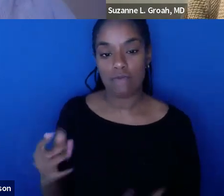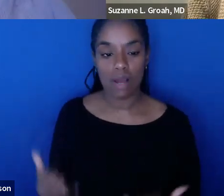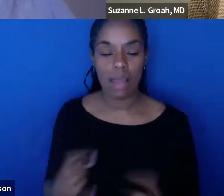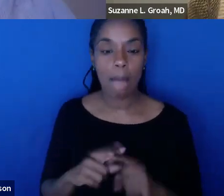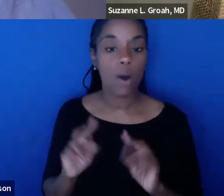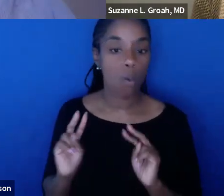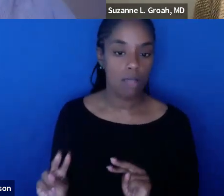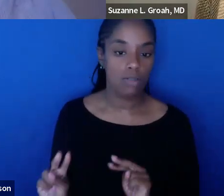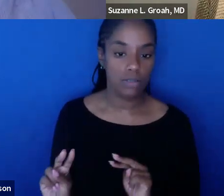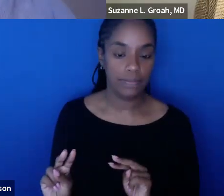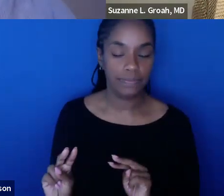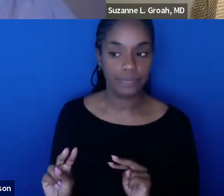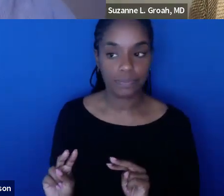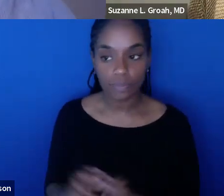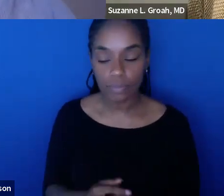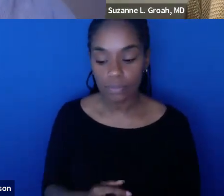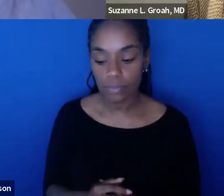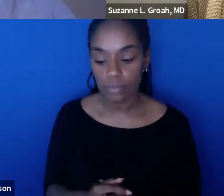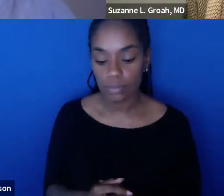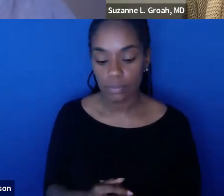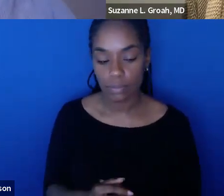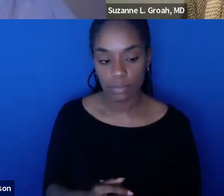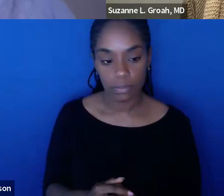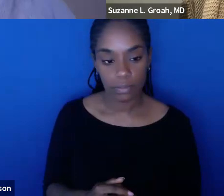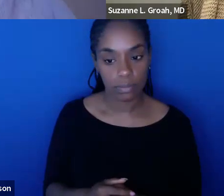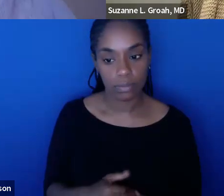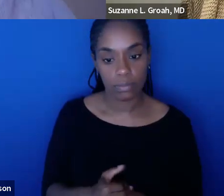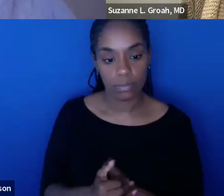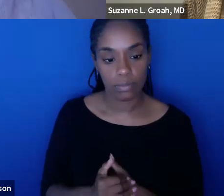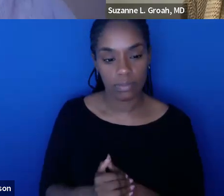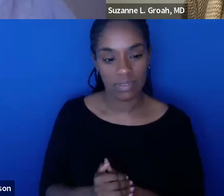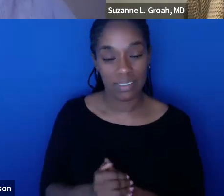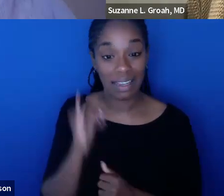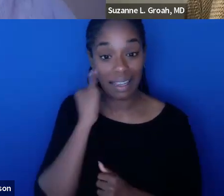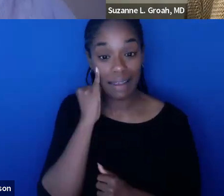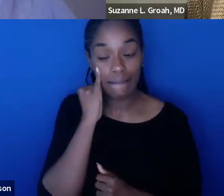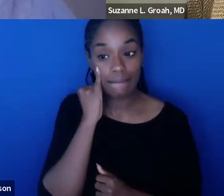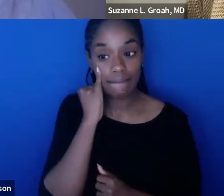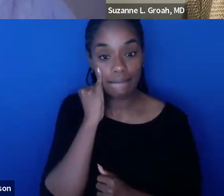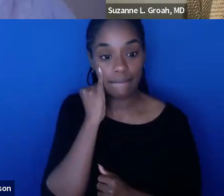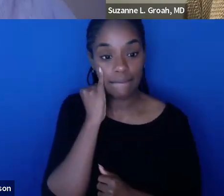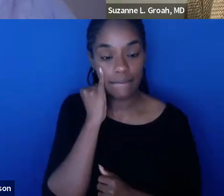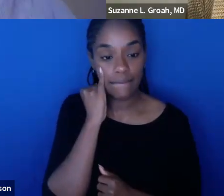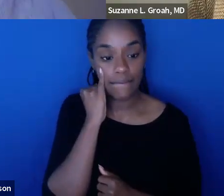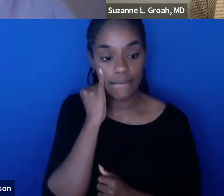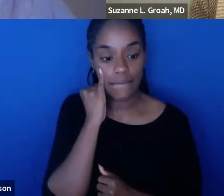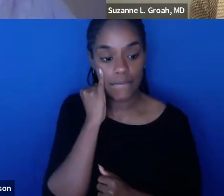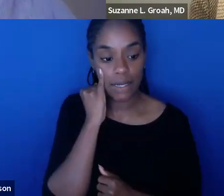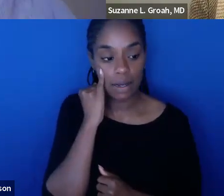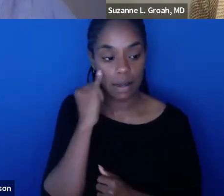Now, someone uses intermittent catheterization to manage the bladder